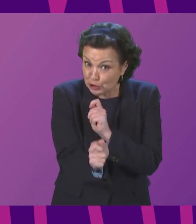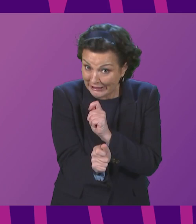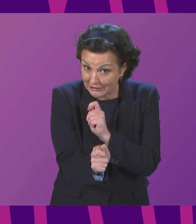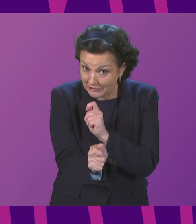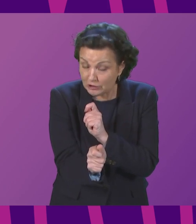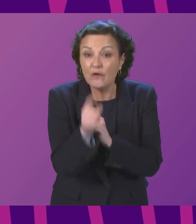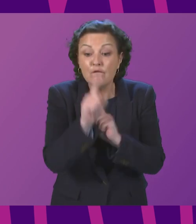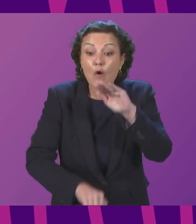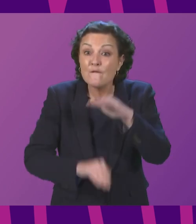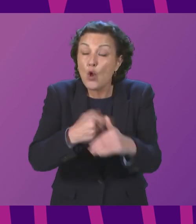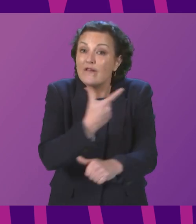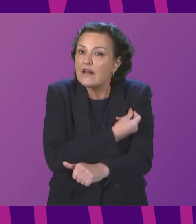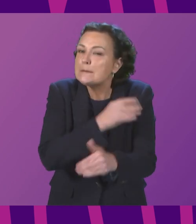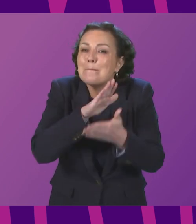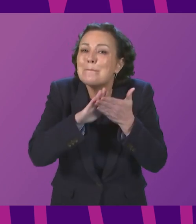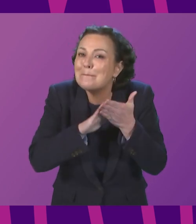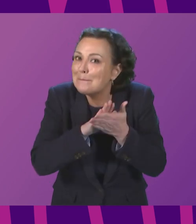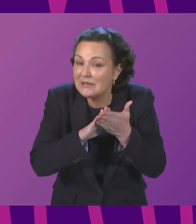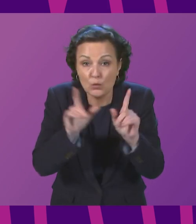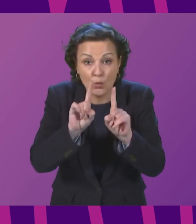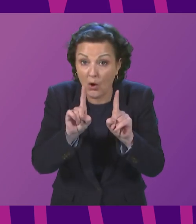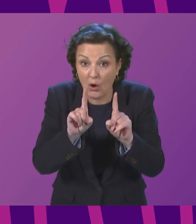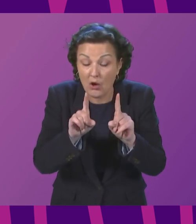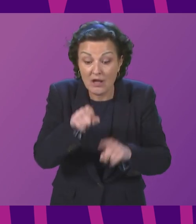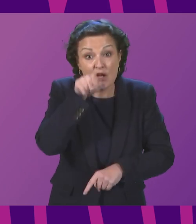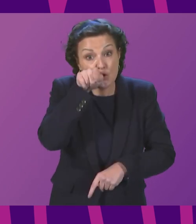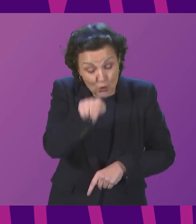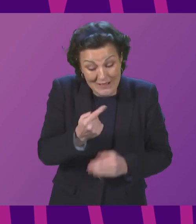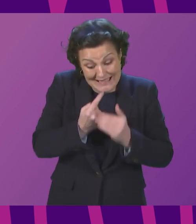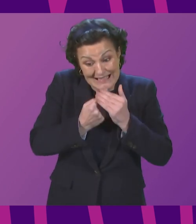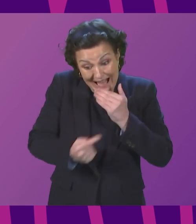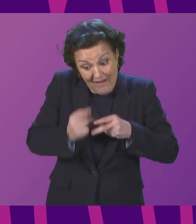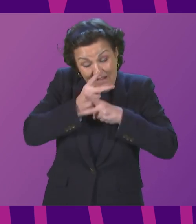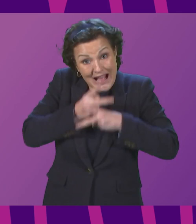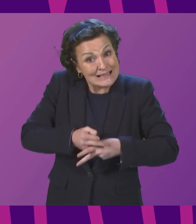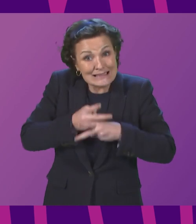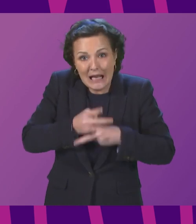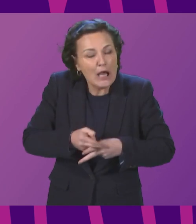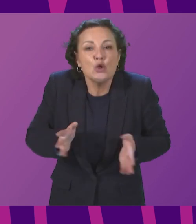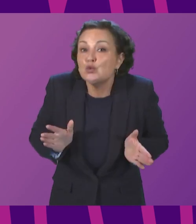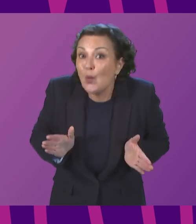contacts, is that the requirement to self-isolate at all will be replaced by daily lateral flow